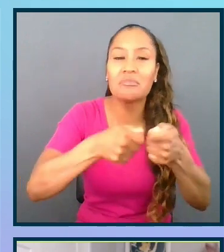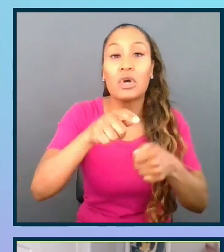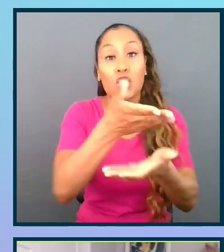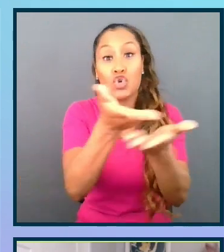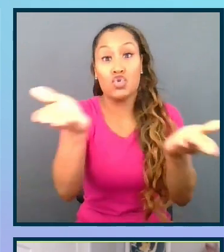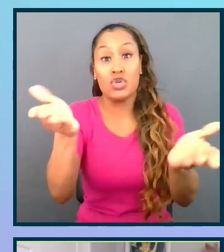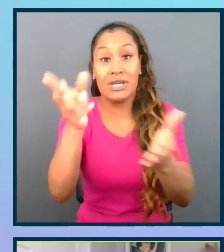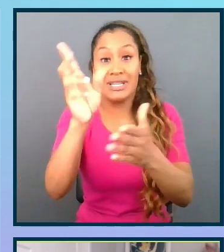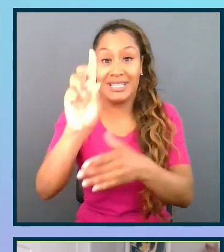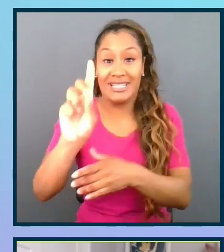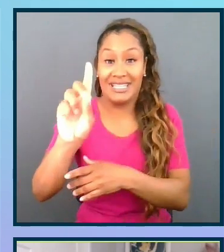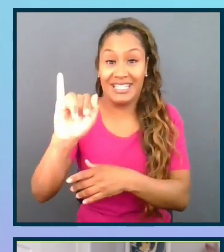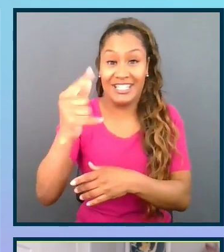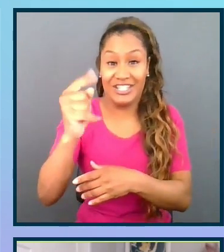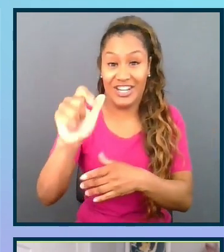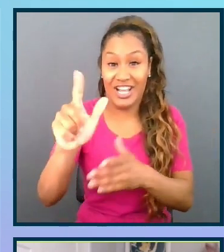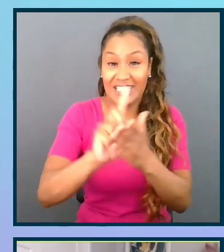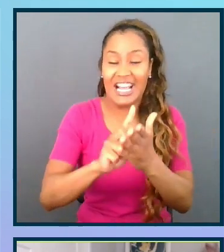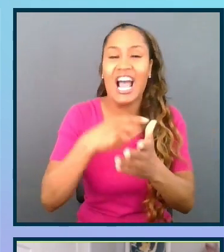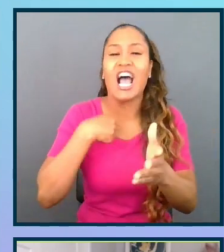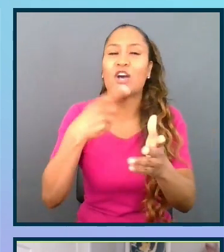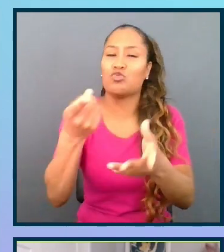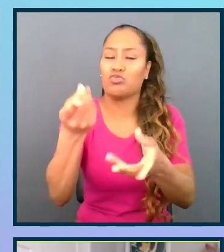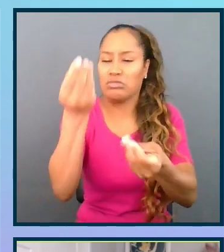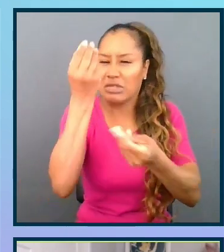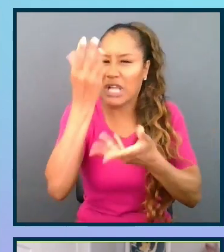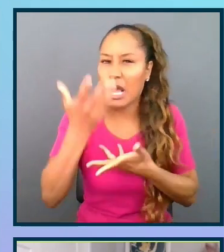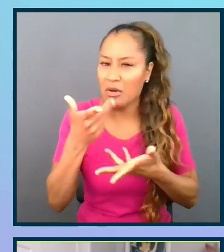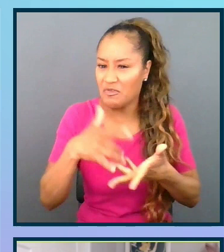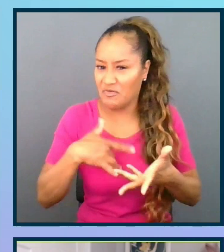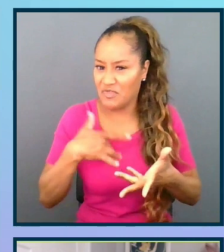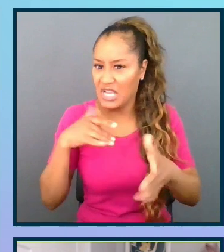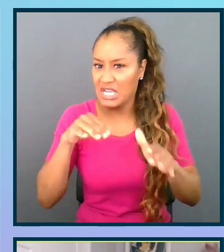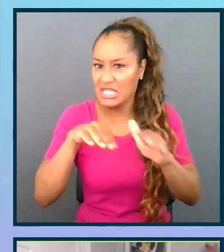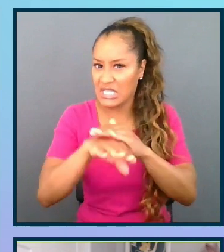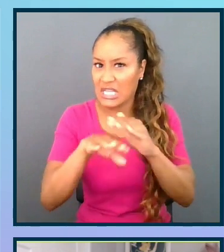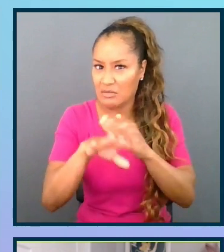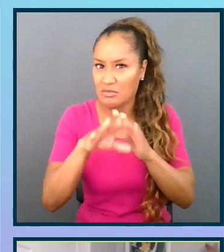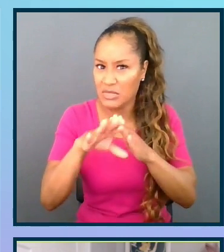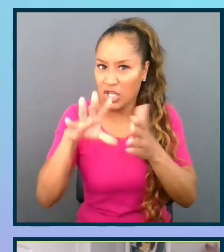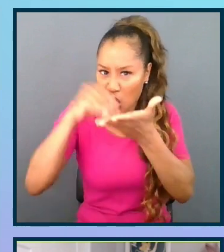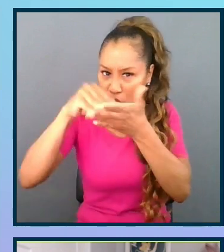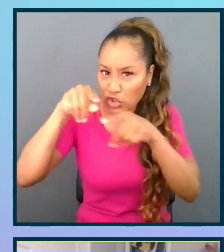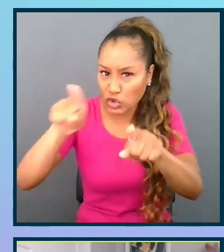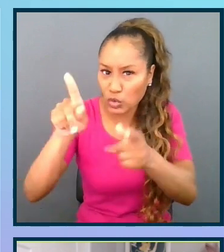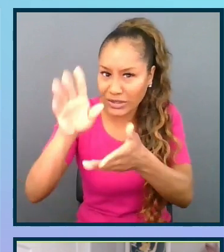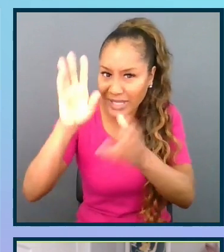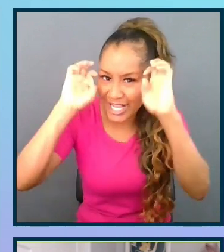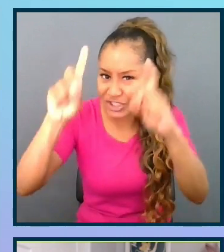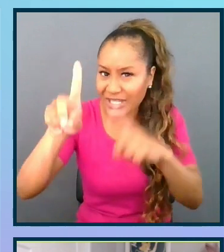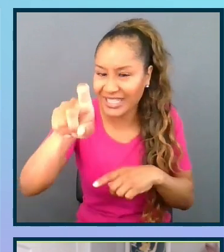how much they felt they were taught about accessibility when they went through their education. Now, I did clarify that,